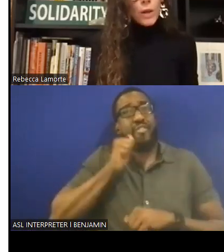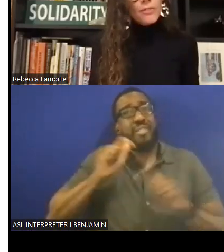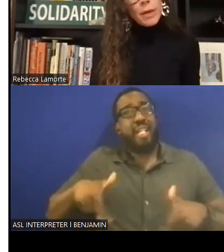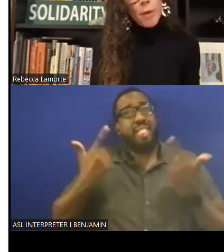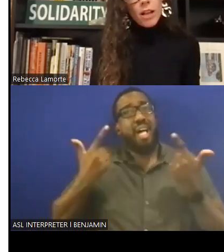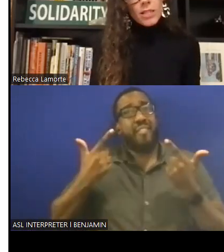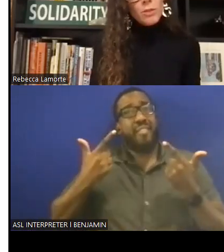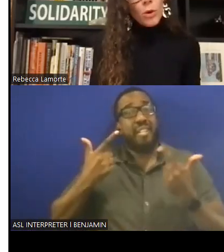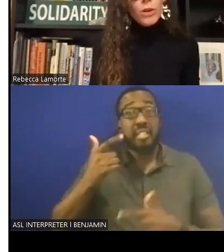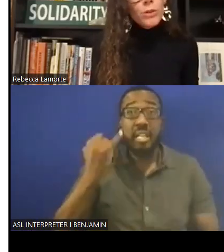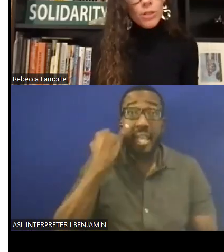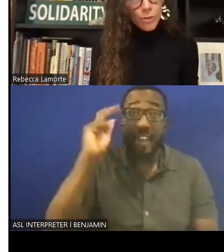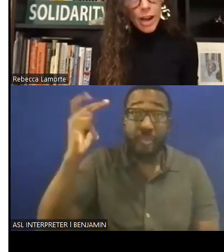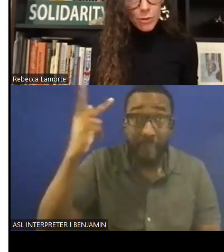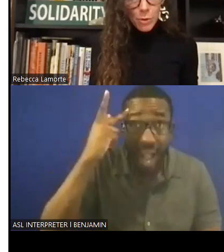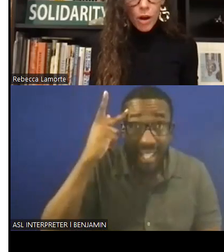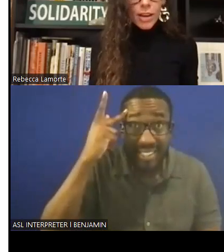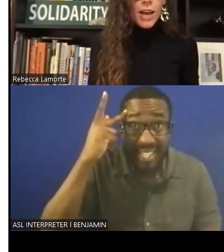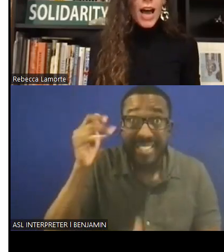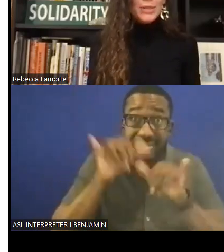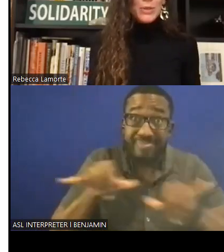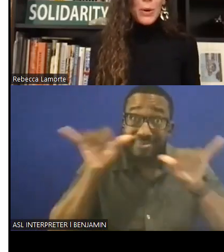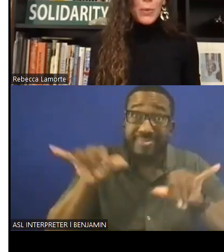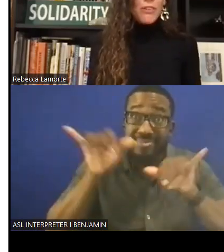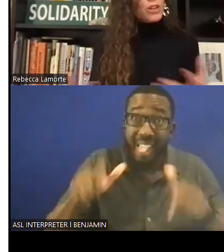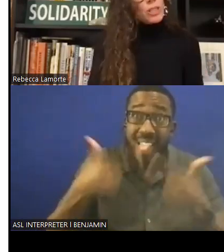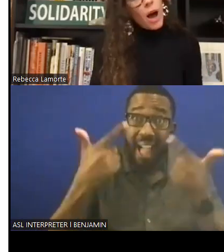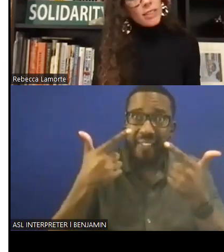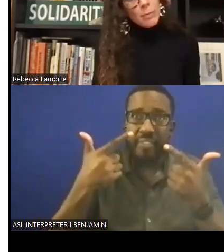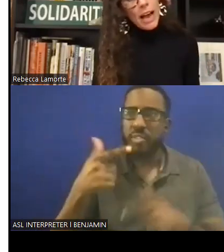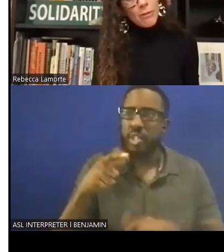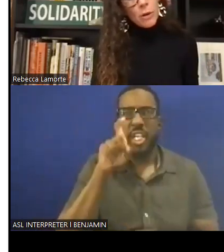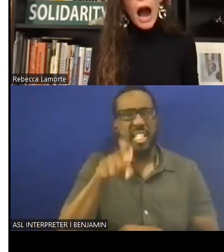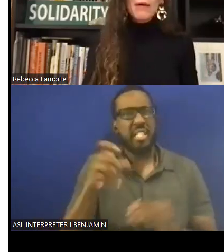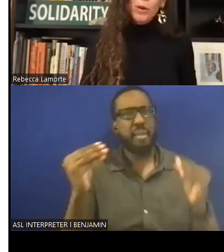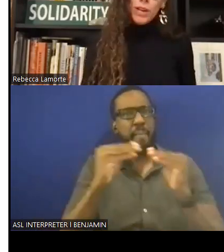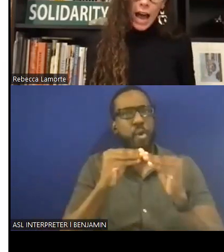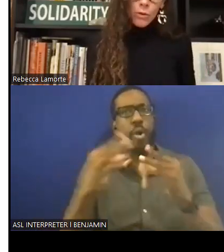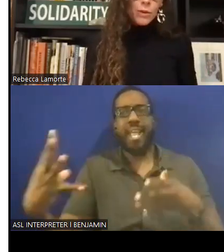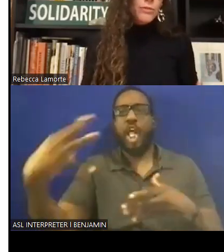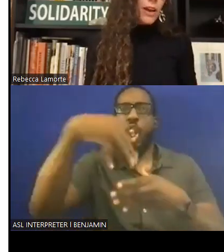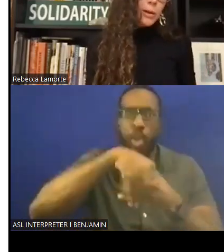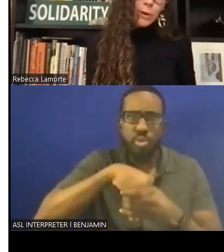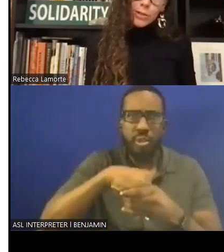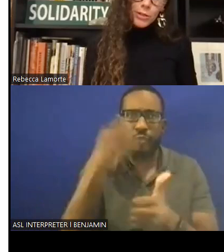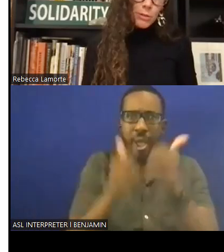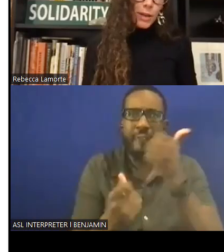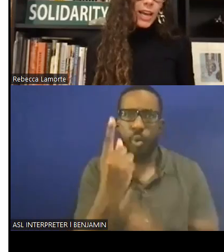we have to make politics more inclusive for everyone. And so the first policy platform I put out that was very personal to me,